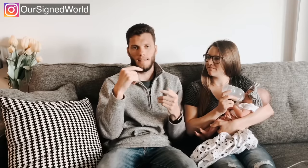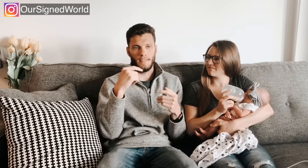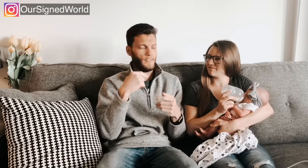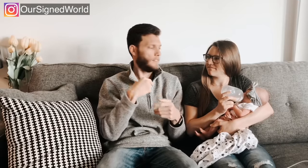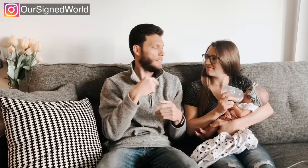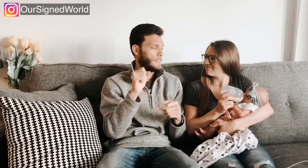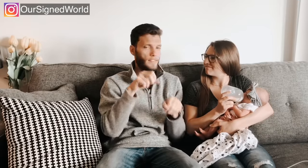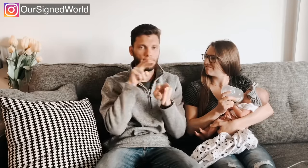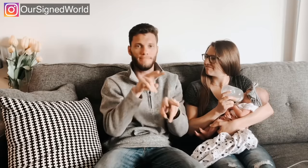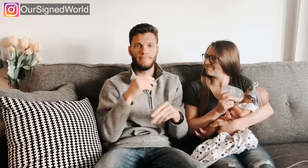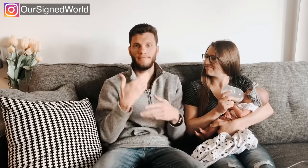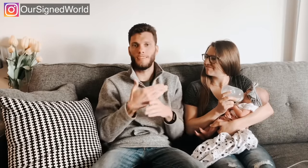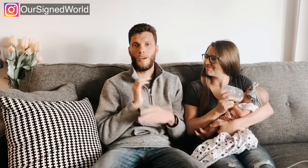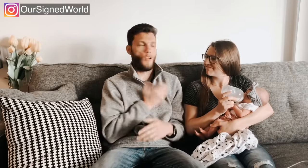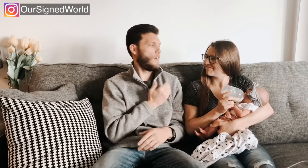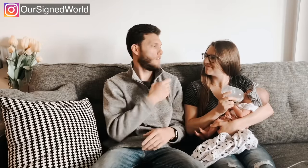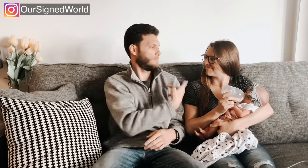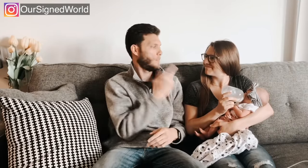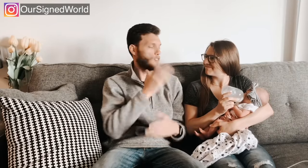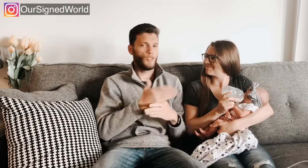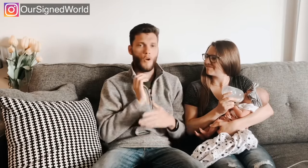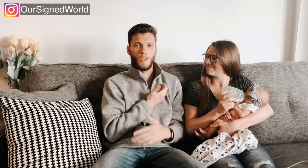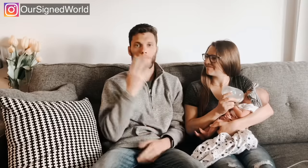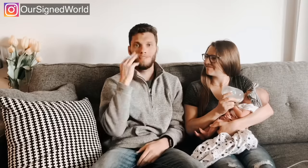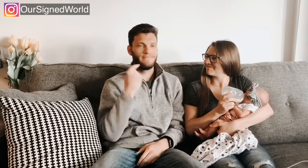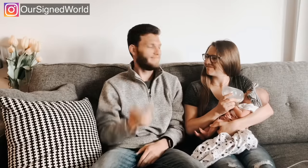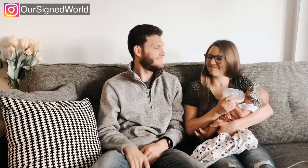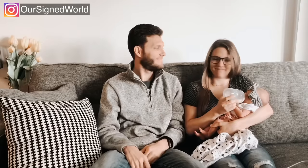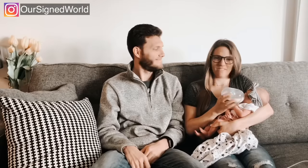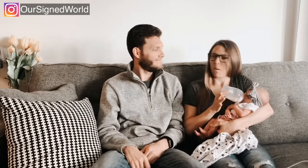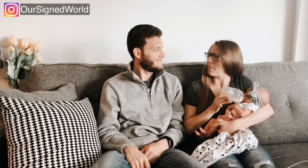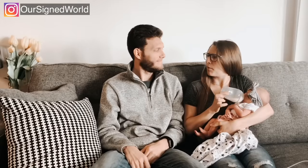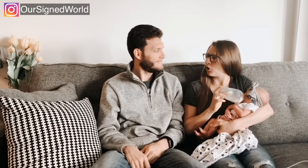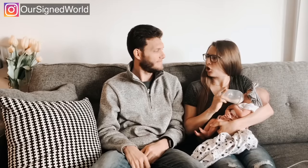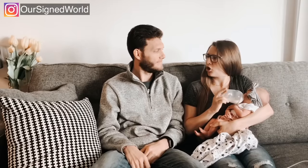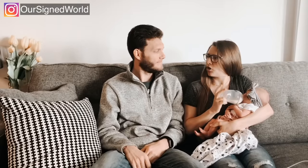as we share our experience.